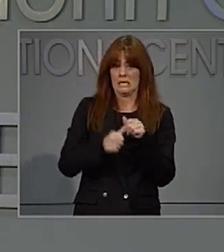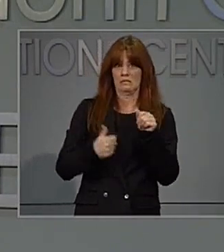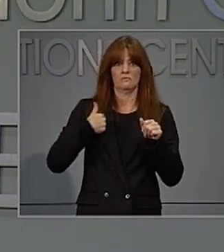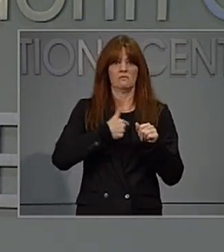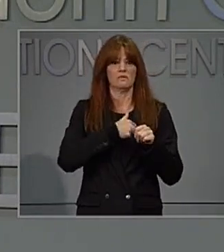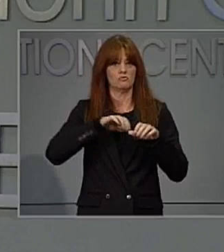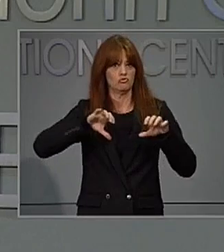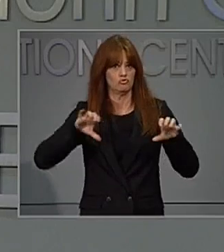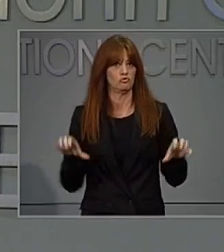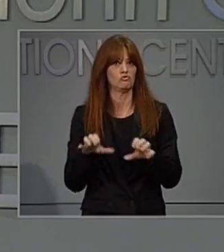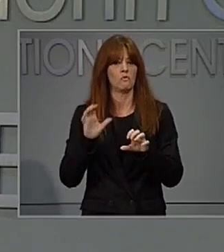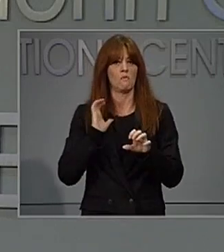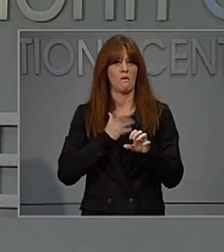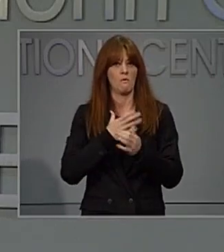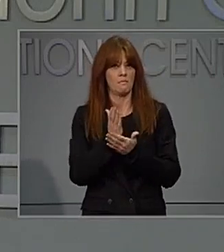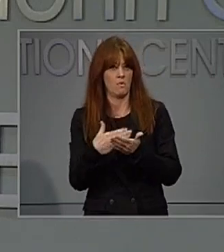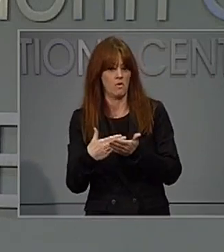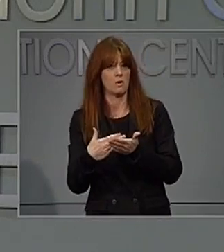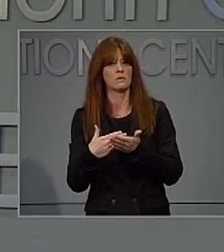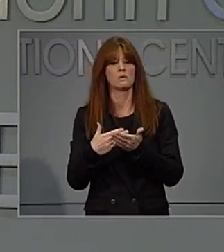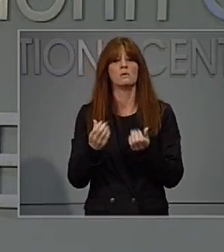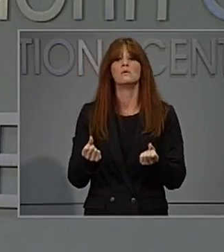THEIR SAFETY. FIGHTING THIS VIRUS REQUIRES